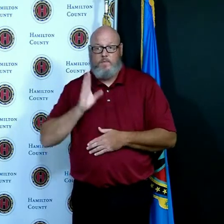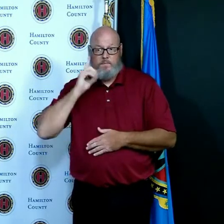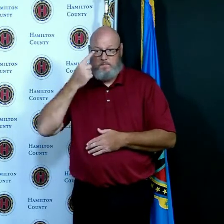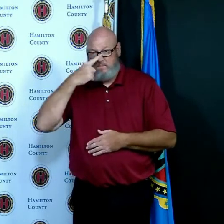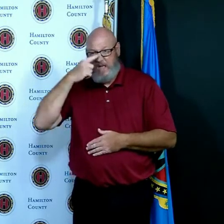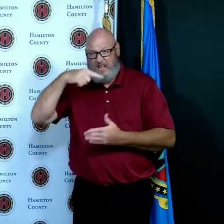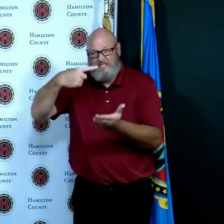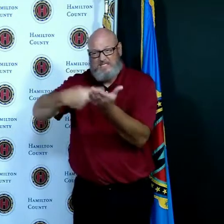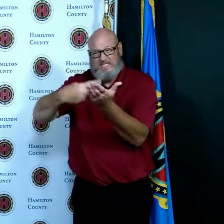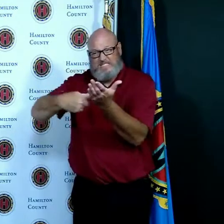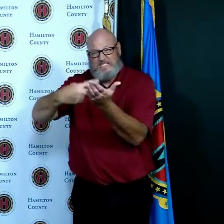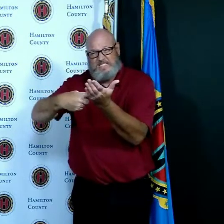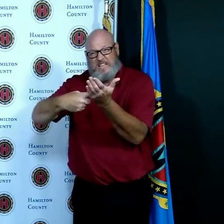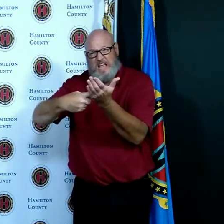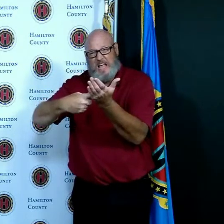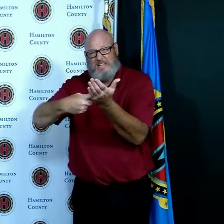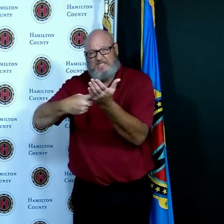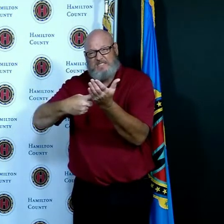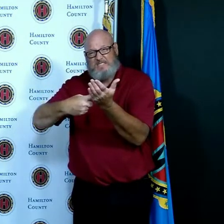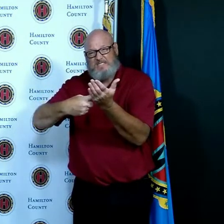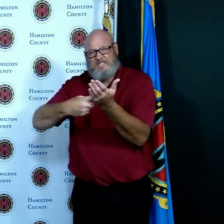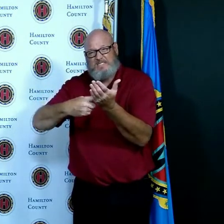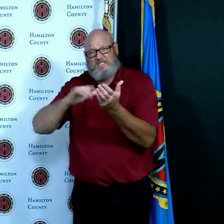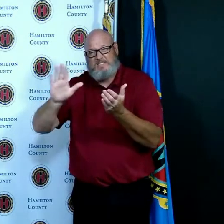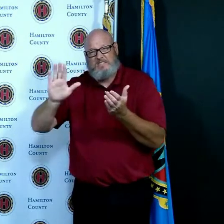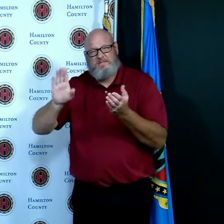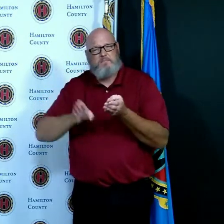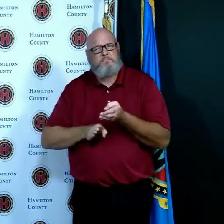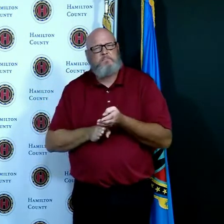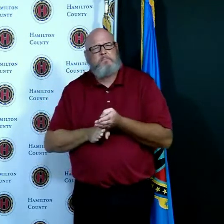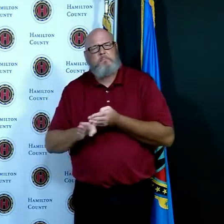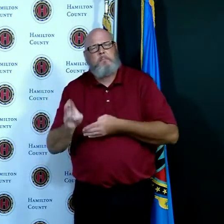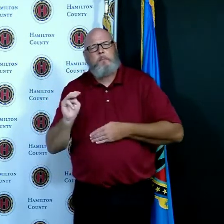the times of Covid so yeah what we know about Covid is that